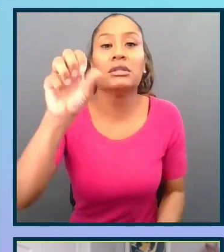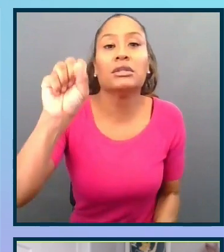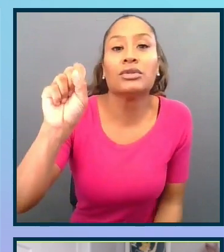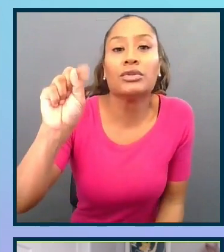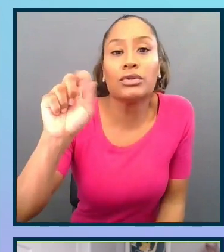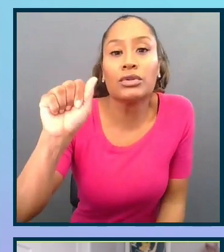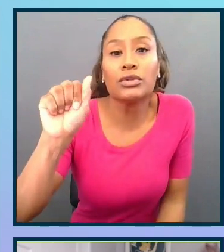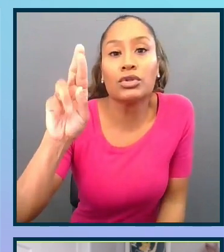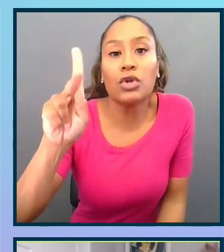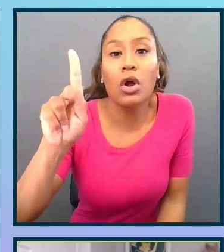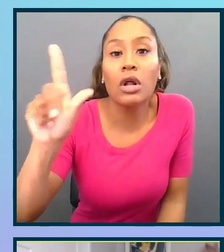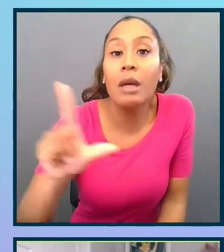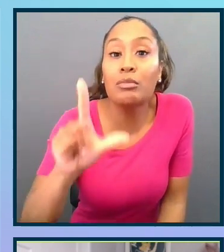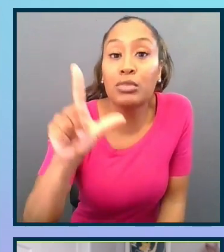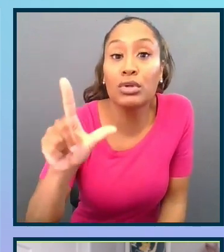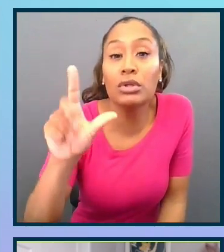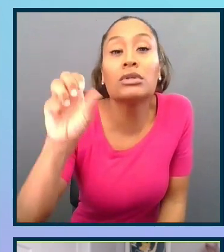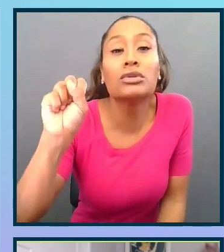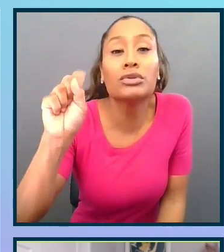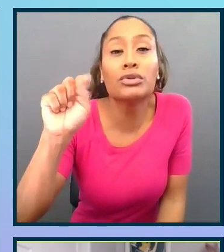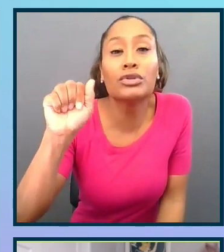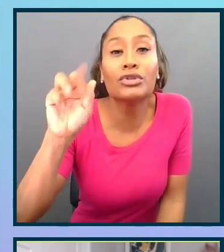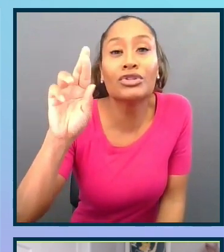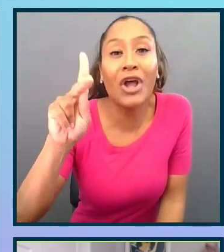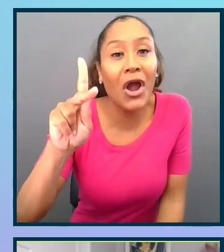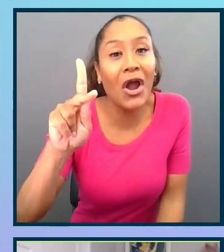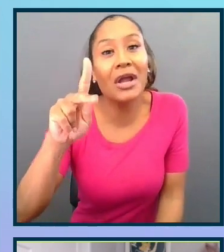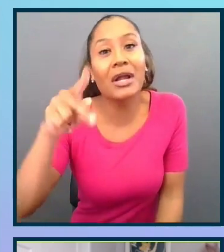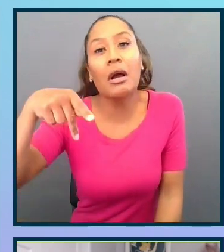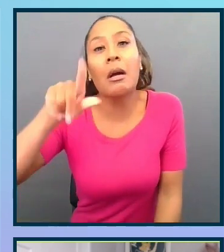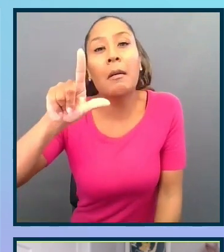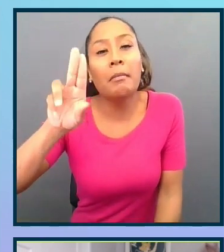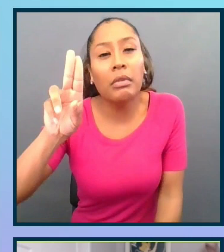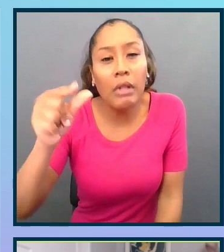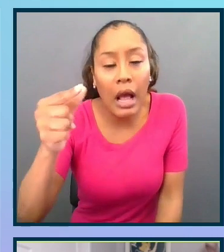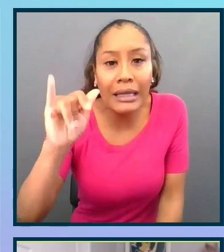That's stark the plugins and the accessibility tools for designers.